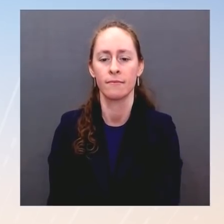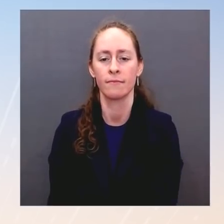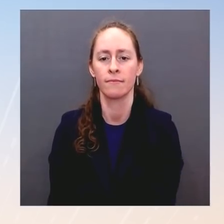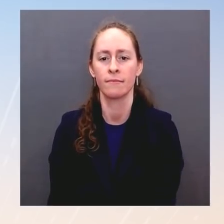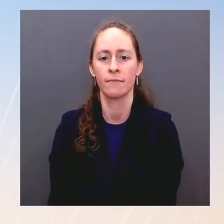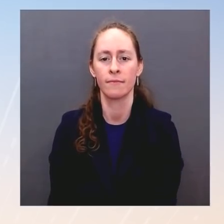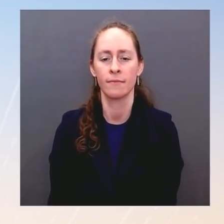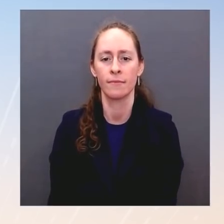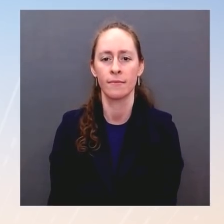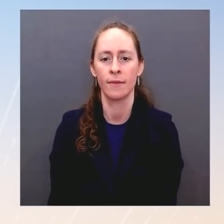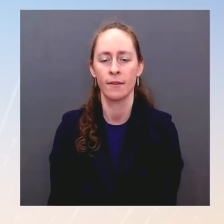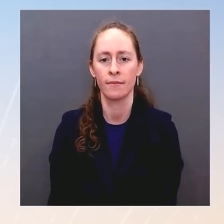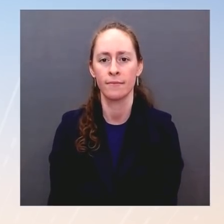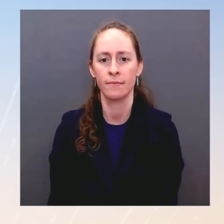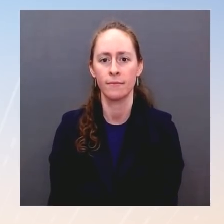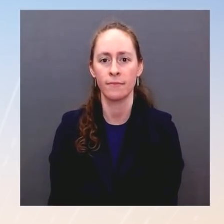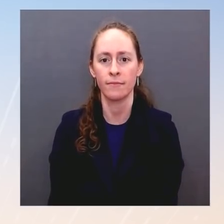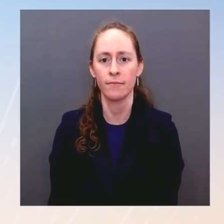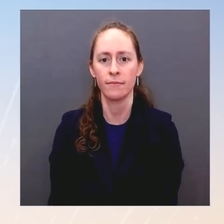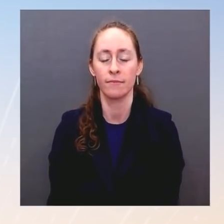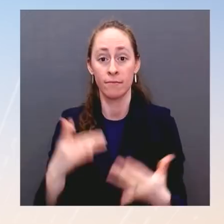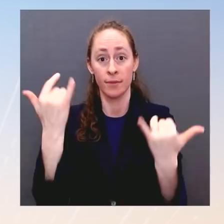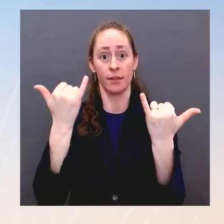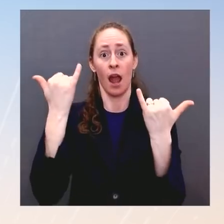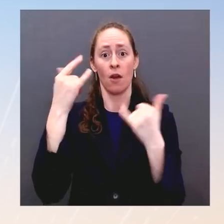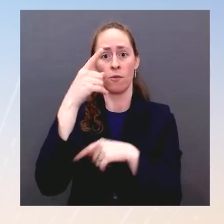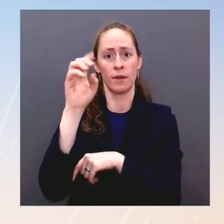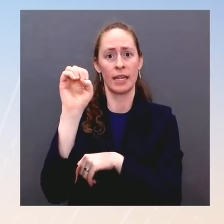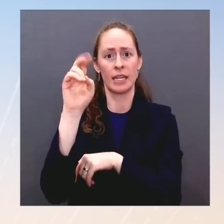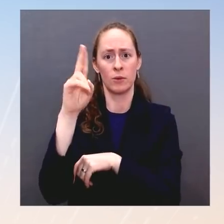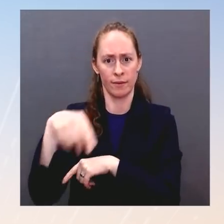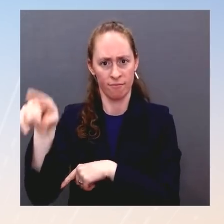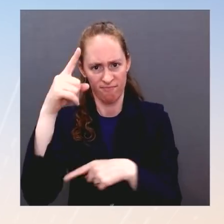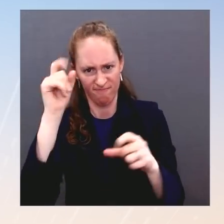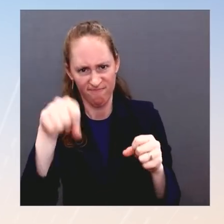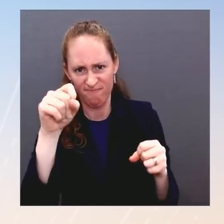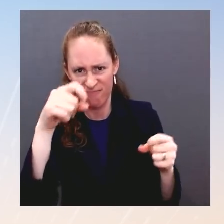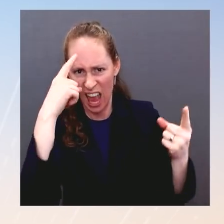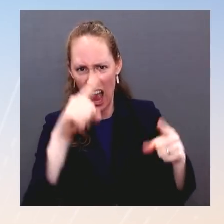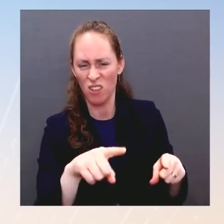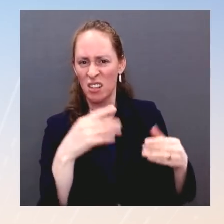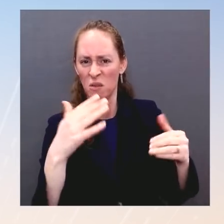Is the United States going to follow suit? Ms. Psaki: Following a televisi- -- a telephone conversation President Biden